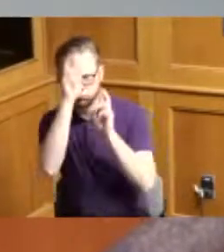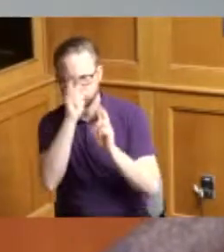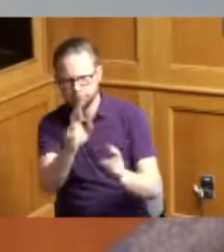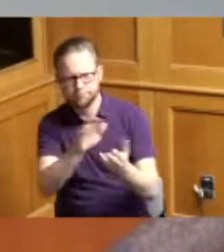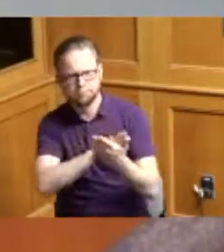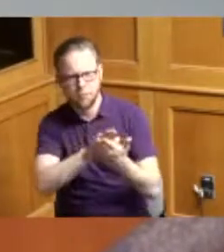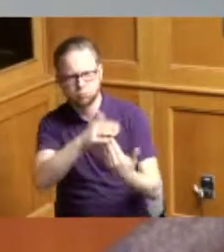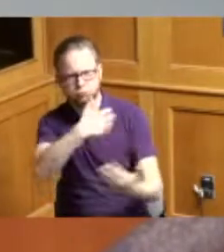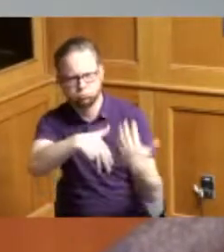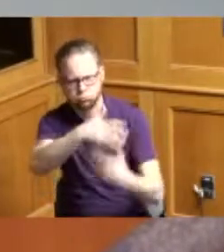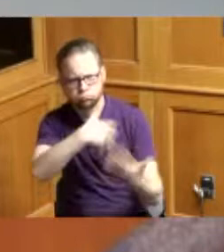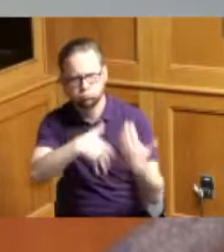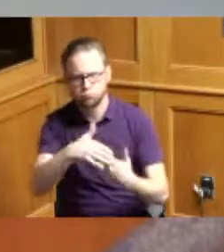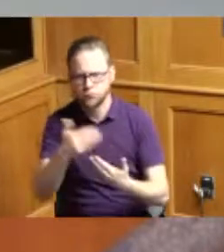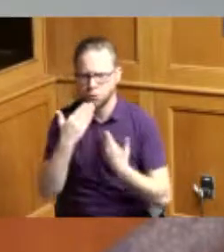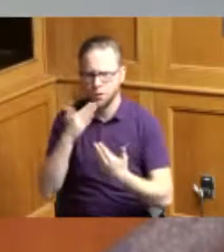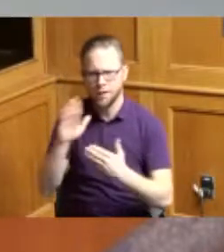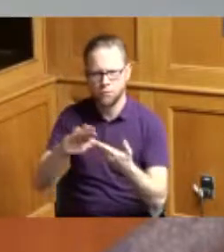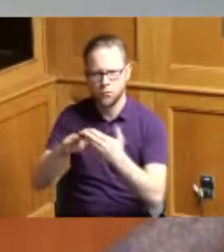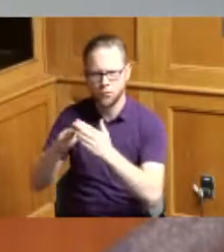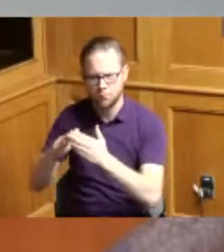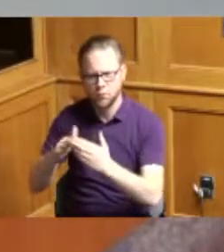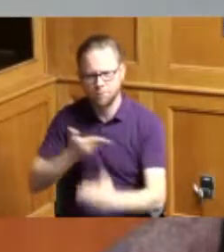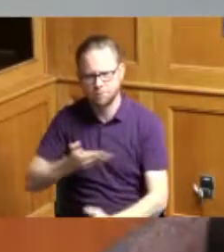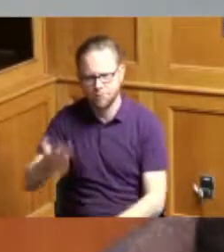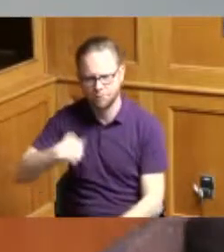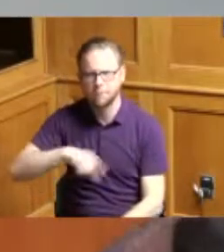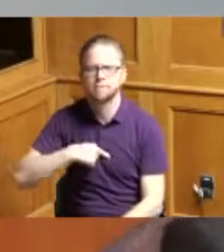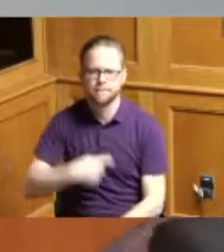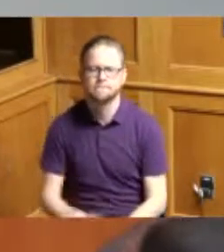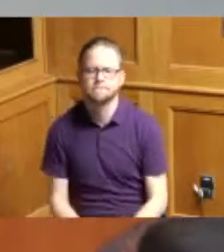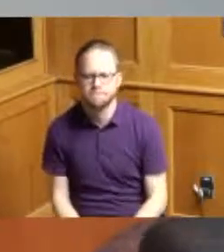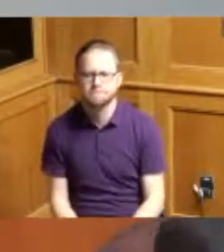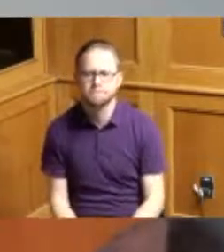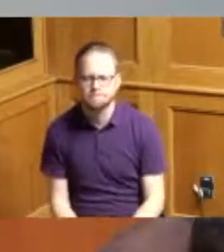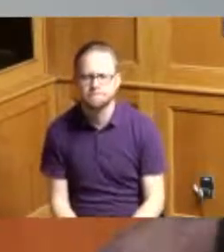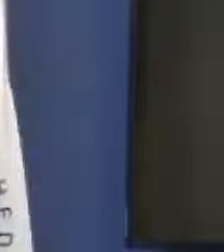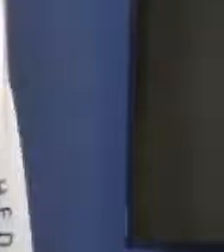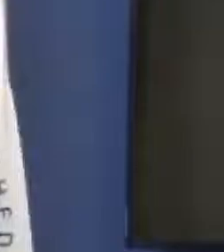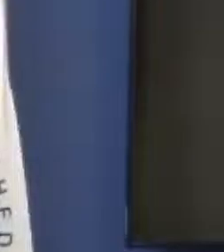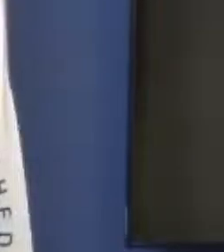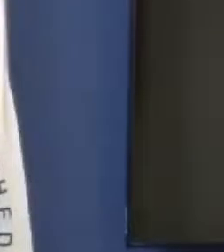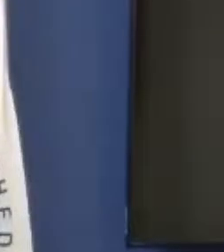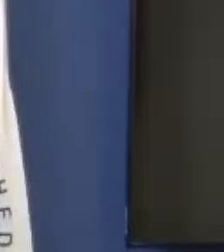and your community for hosting us for the the game last weekend thank you thank you ma'am appreciate